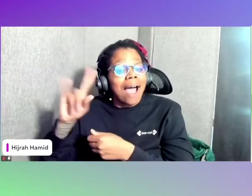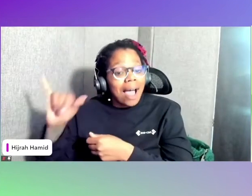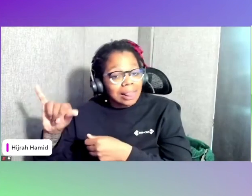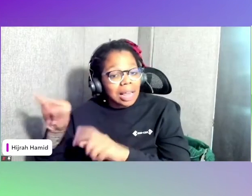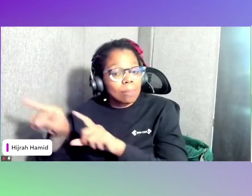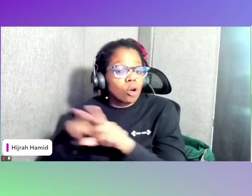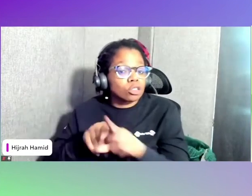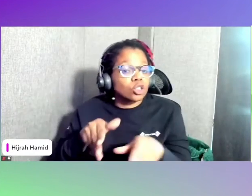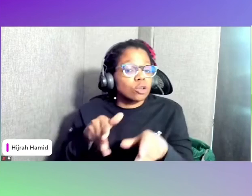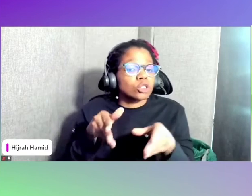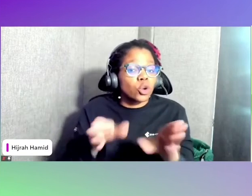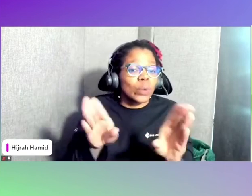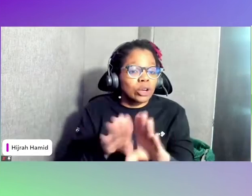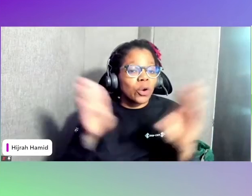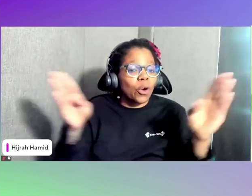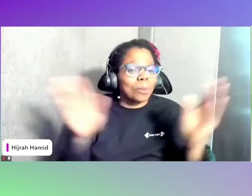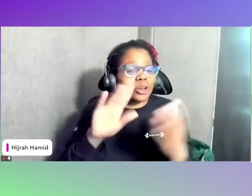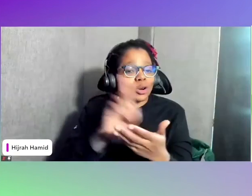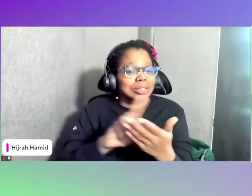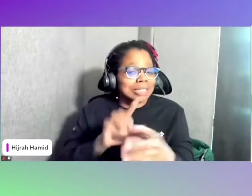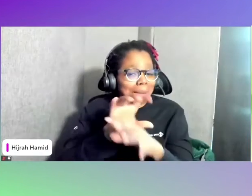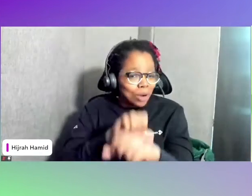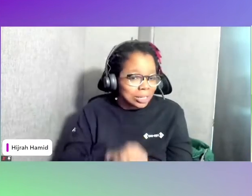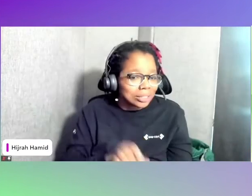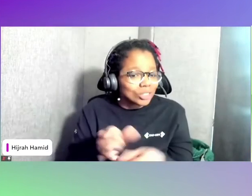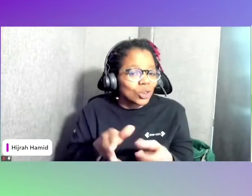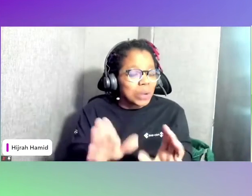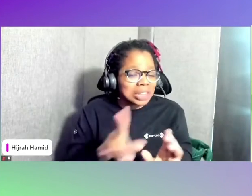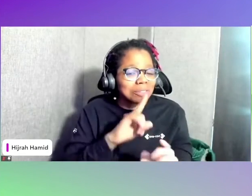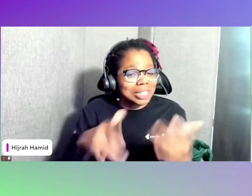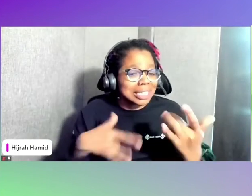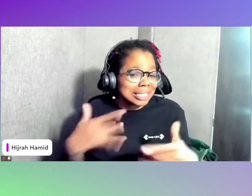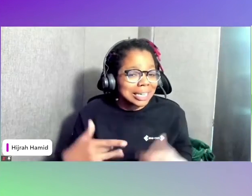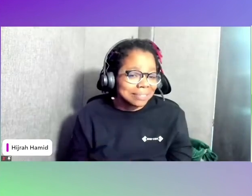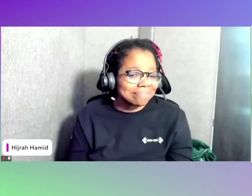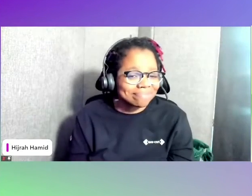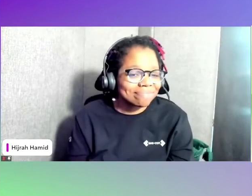shake things up and help you think about design in a different way, so it's an active allyship, but it's